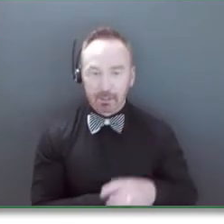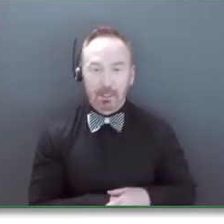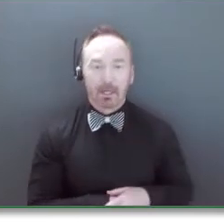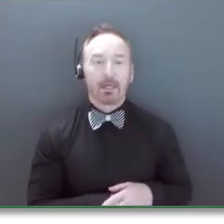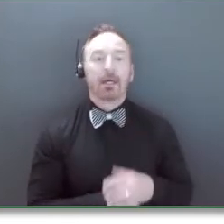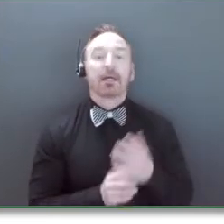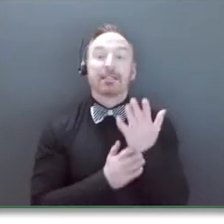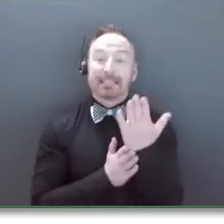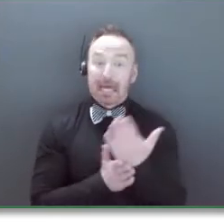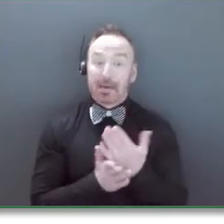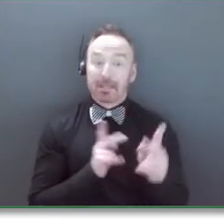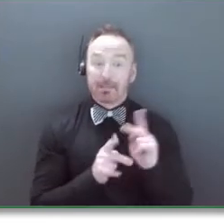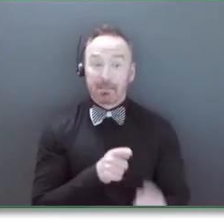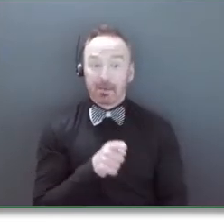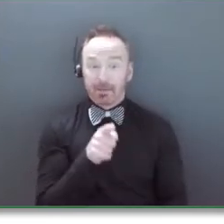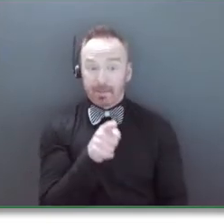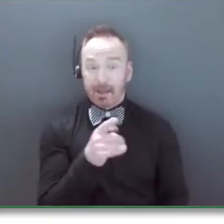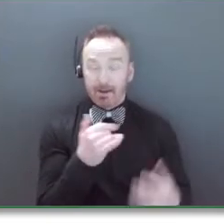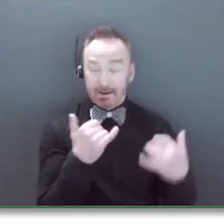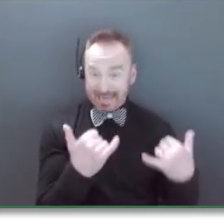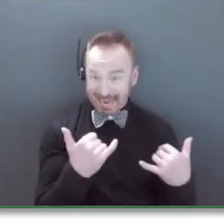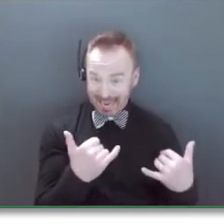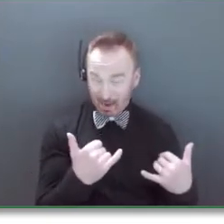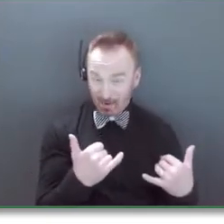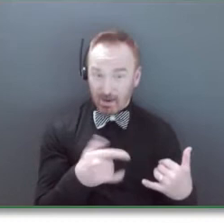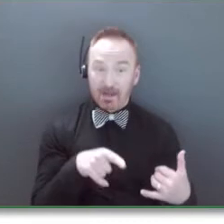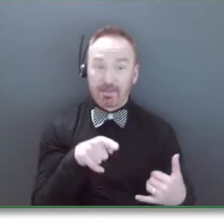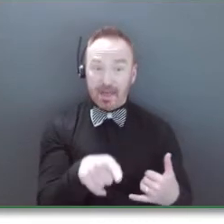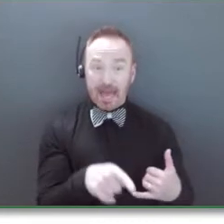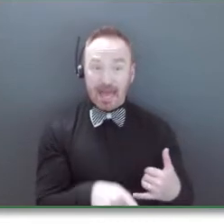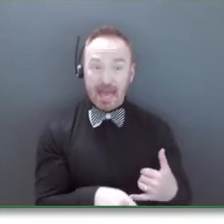are are looking now at turning that trailer into Brad's vision of a